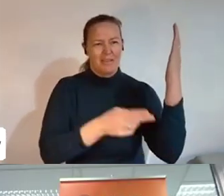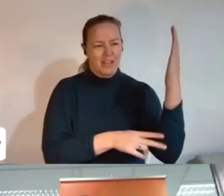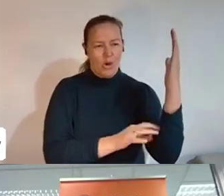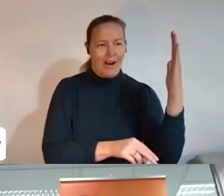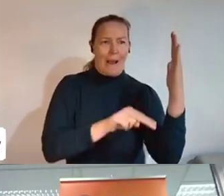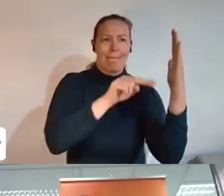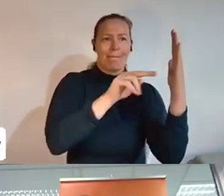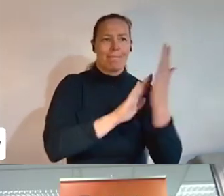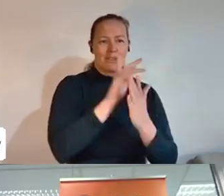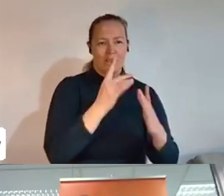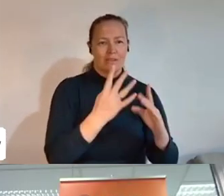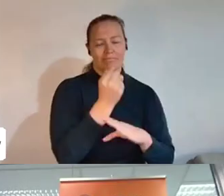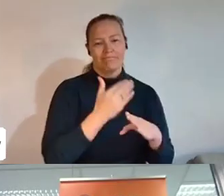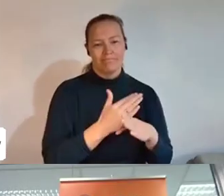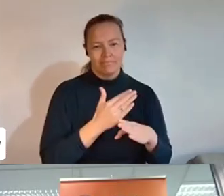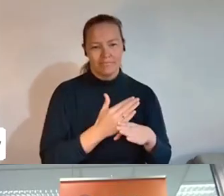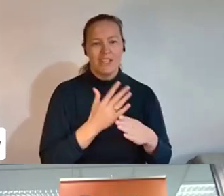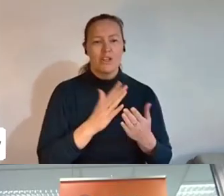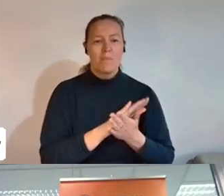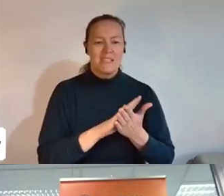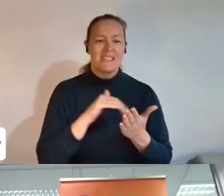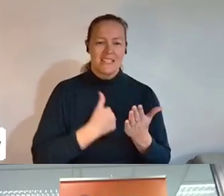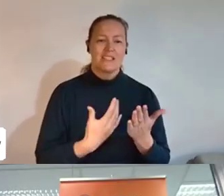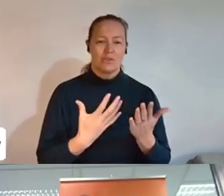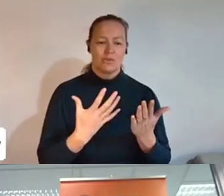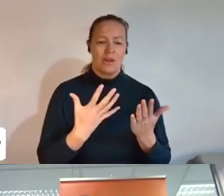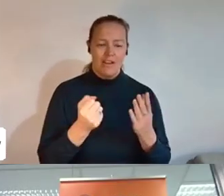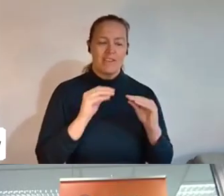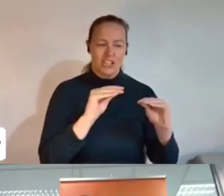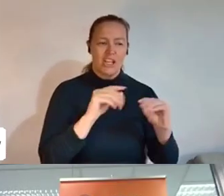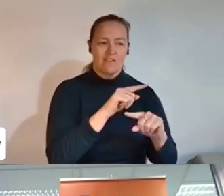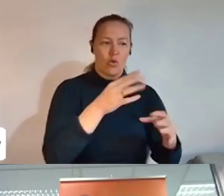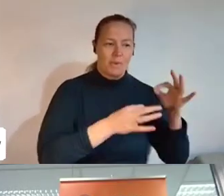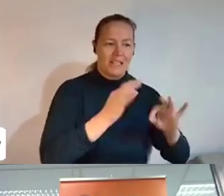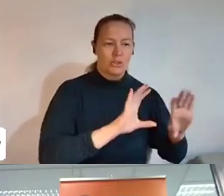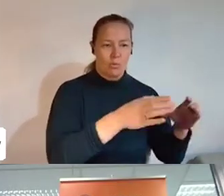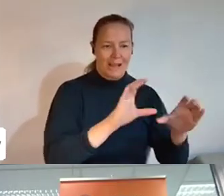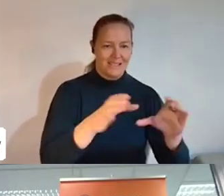there needs to be some work around education for our political parties about what disabled people,